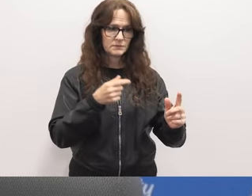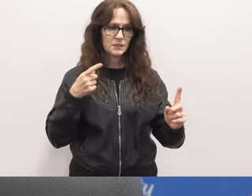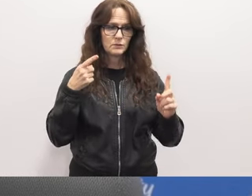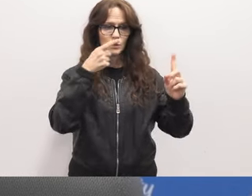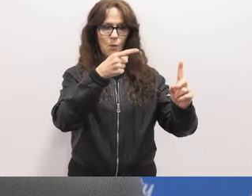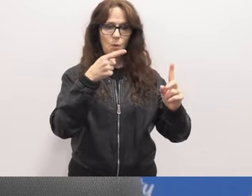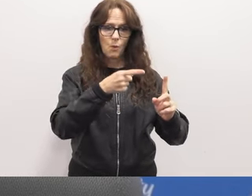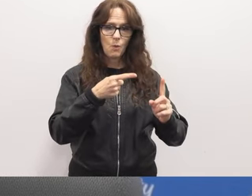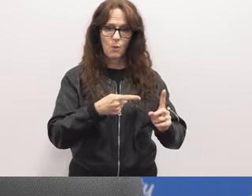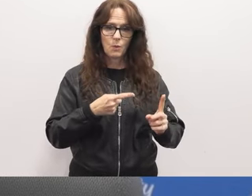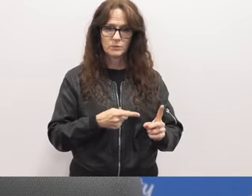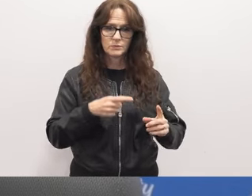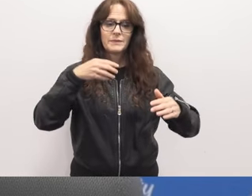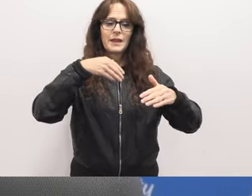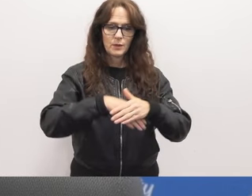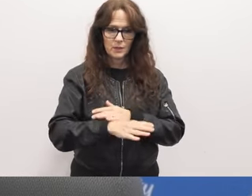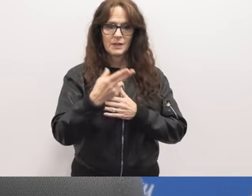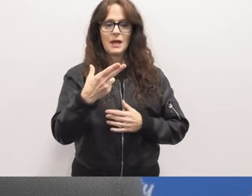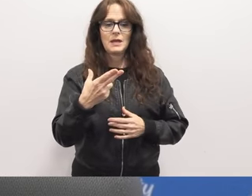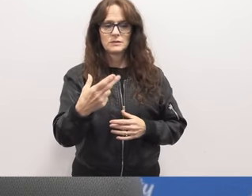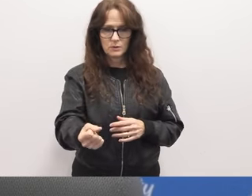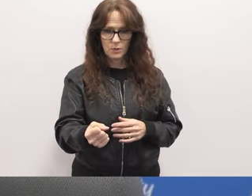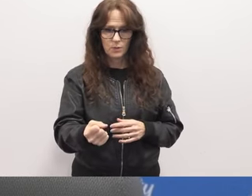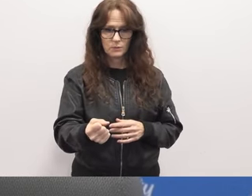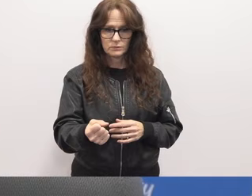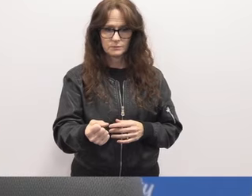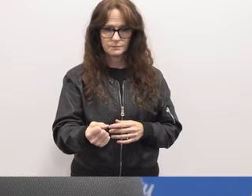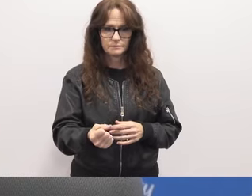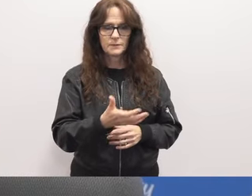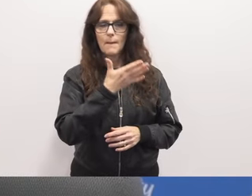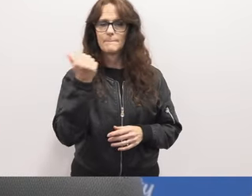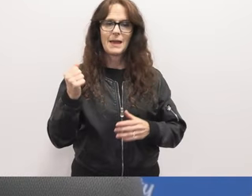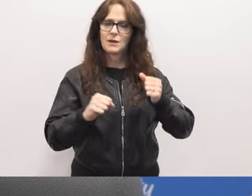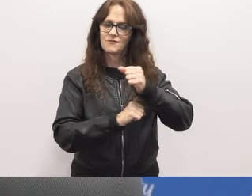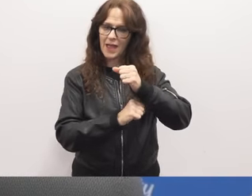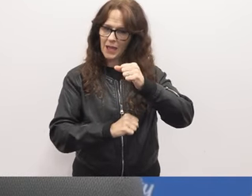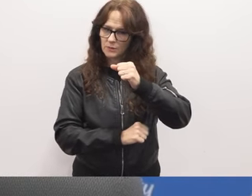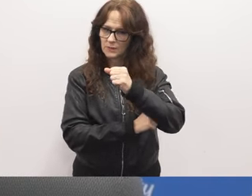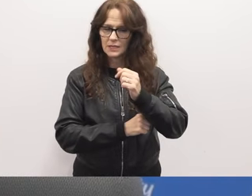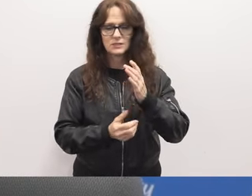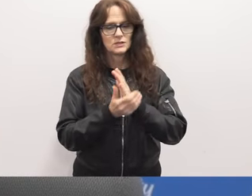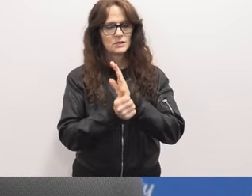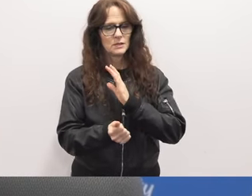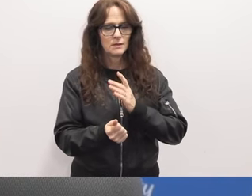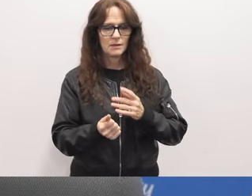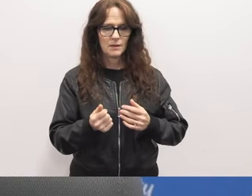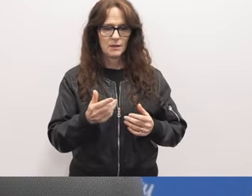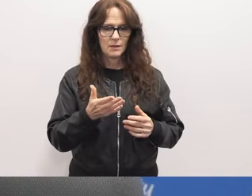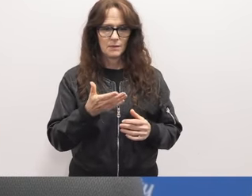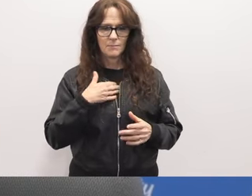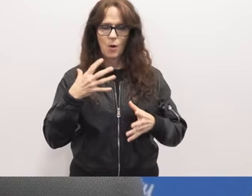that when they enter high school, they're gonna come with better foundational skills, more equipped, more confident.